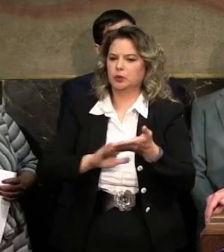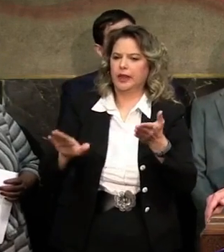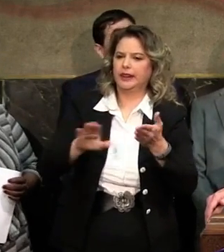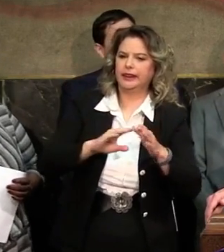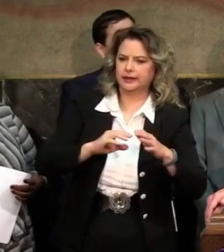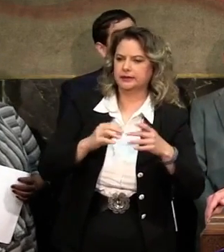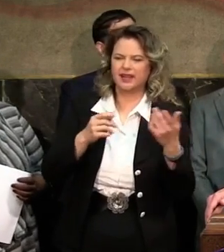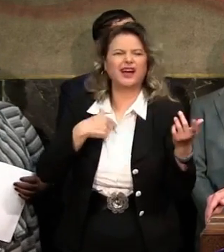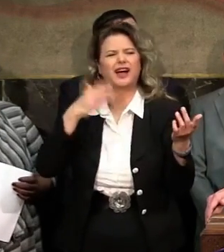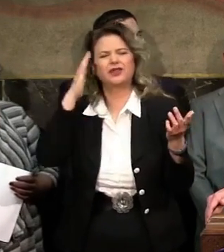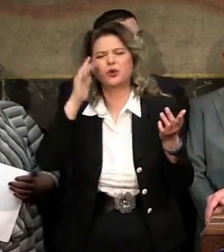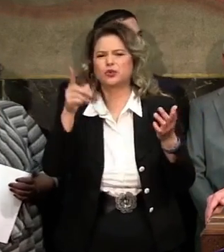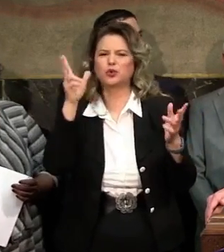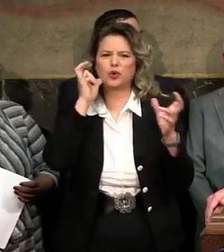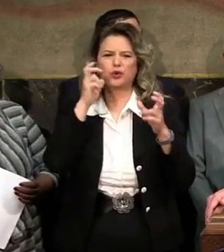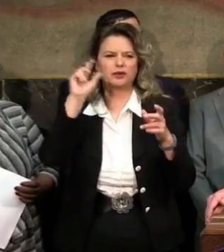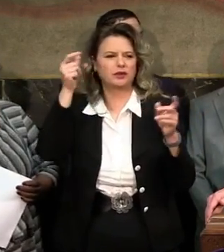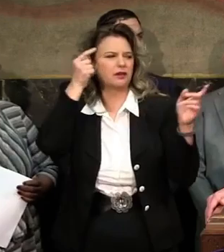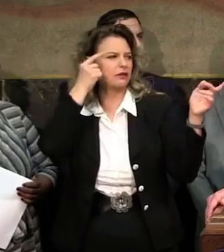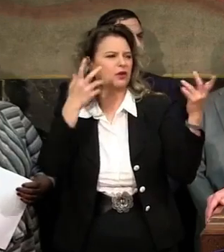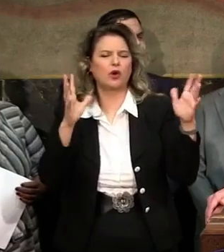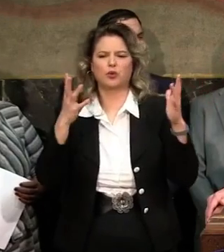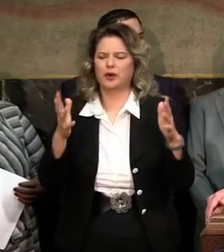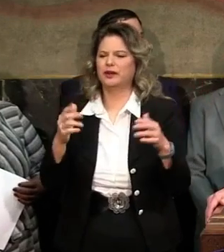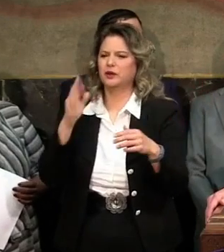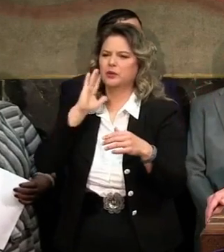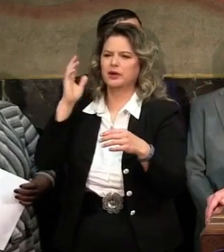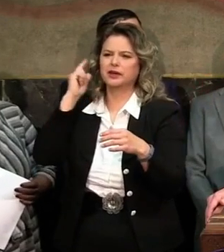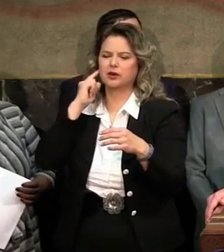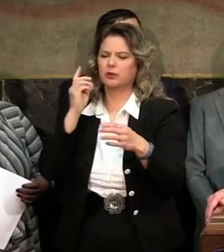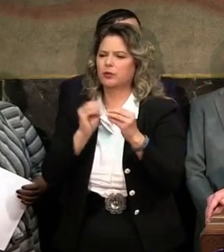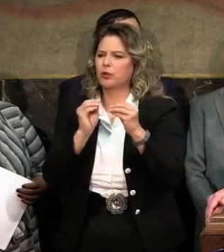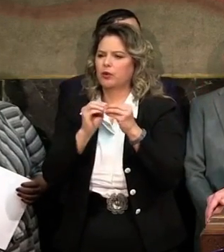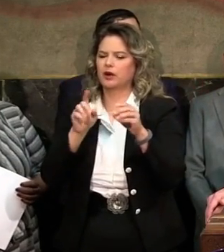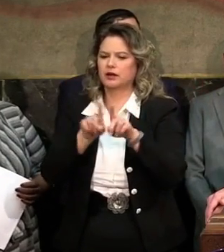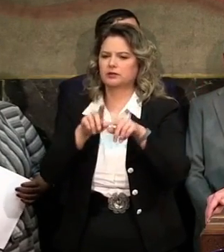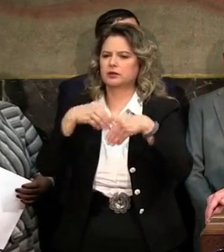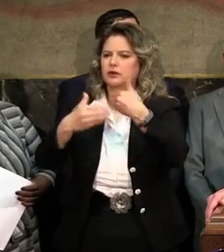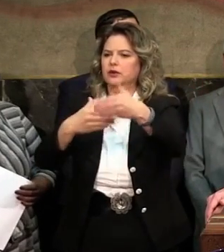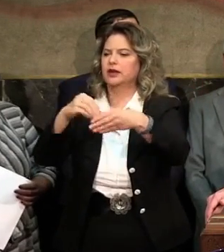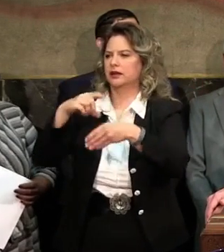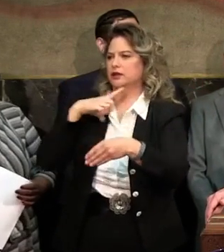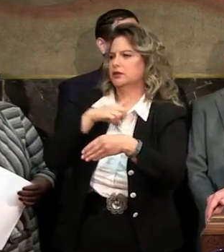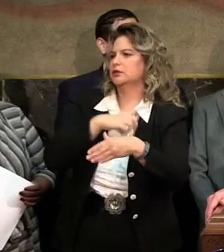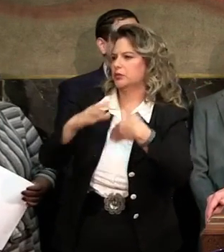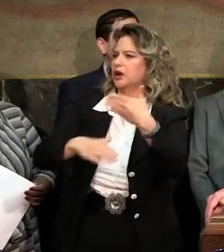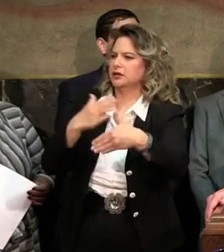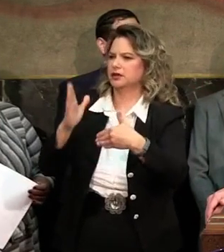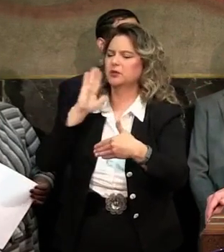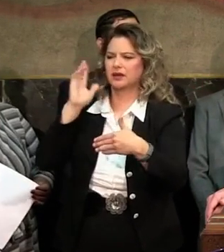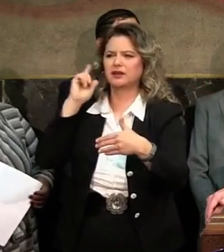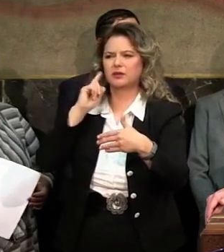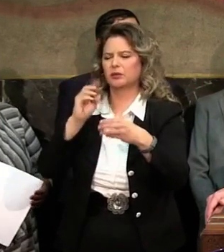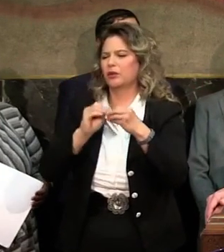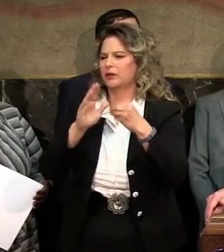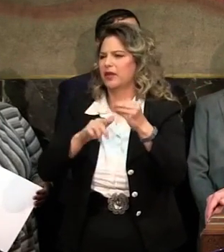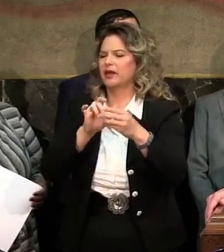but I think it's worth it you'll probably hear a lot more of this as we move into the legislative process so the things that we are recommending again is